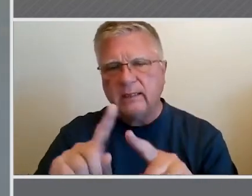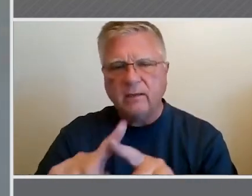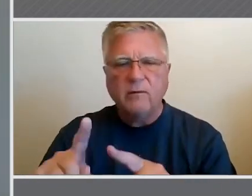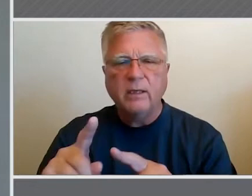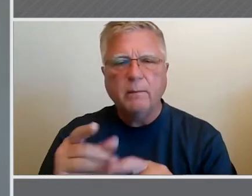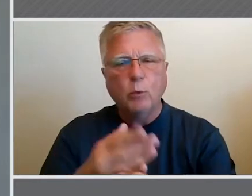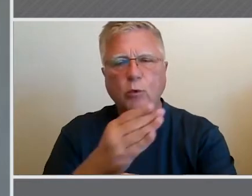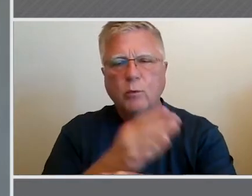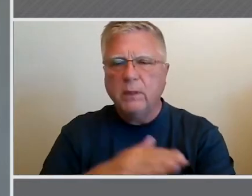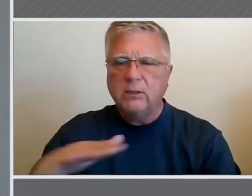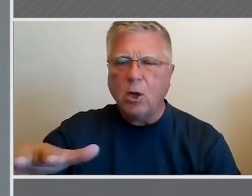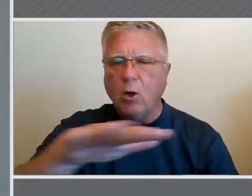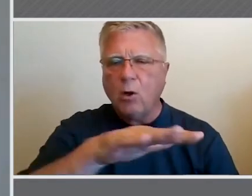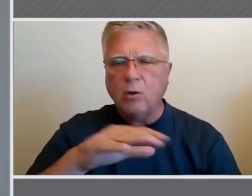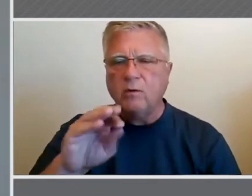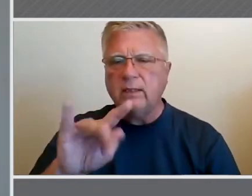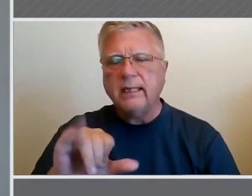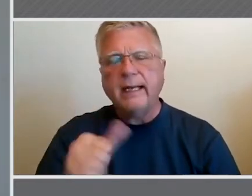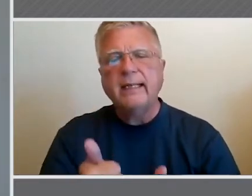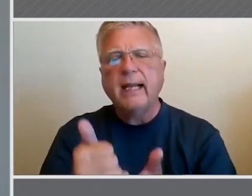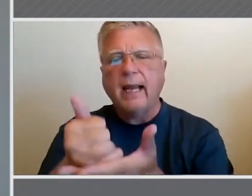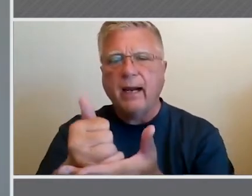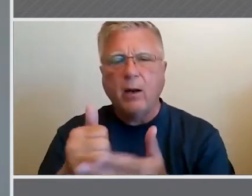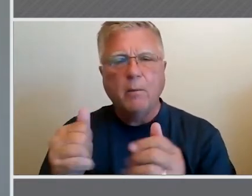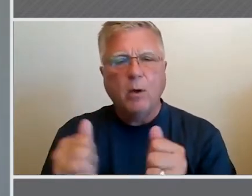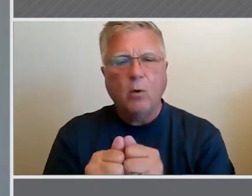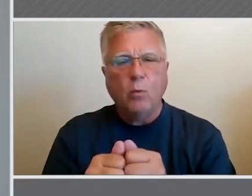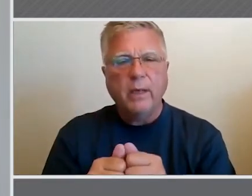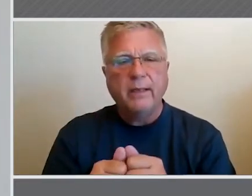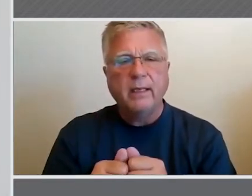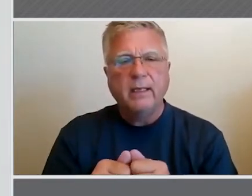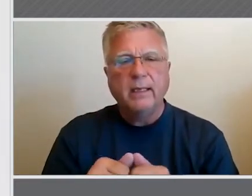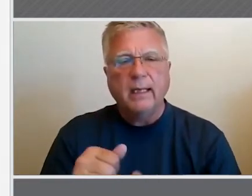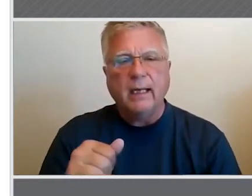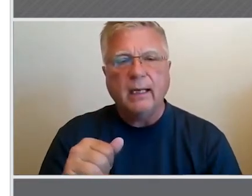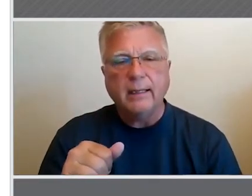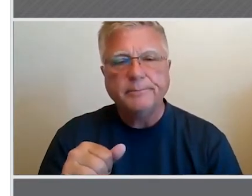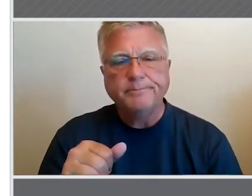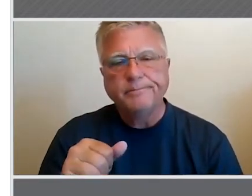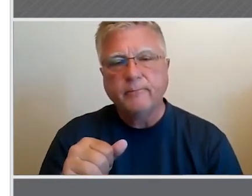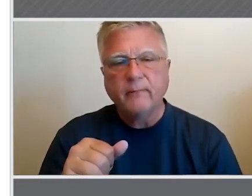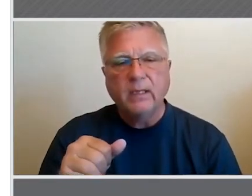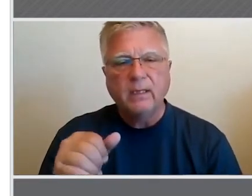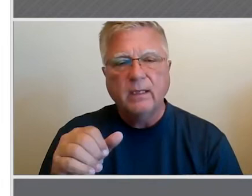And to assist with a coronavirus funds as well as David said, we're responsible for